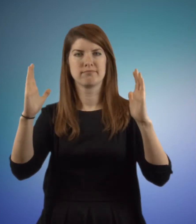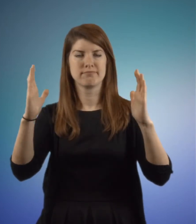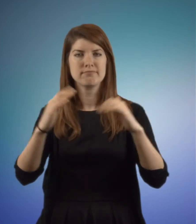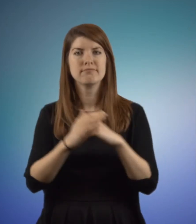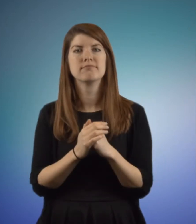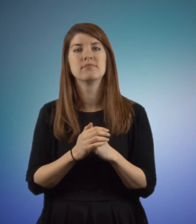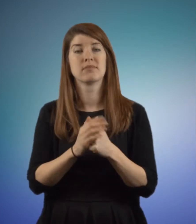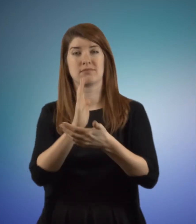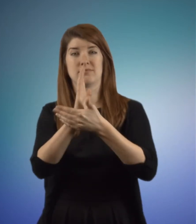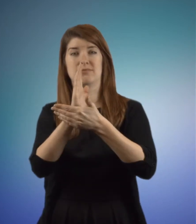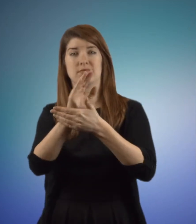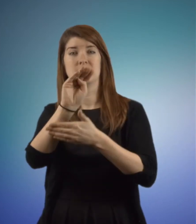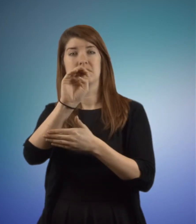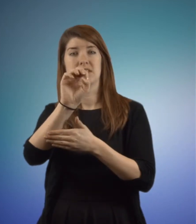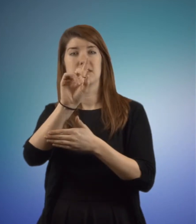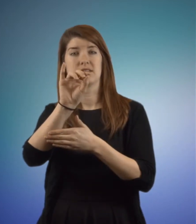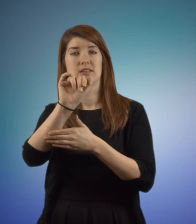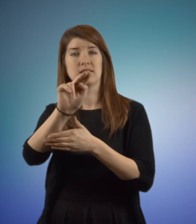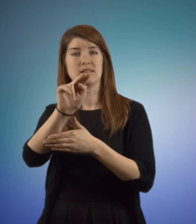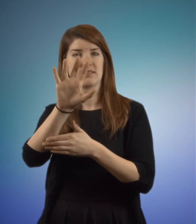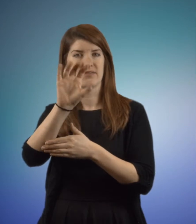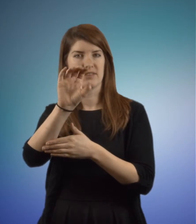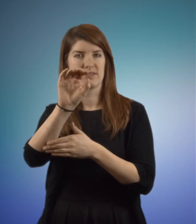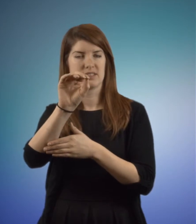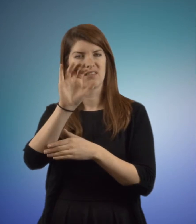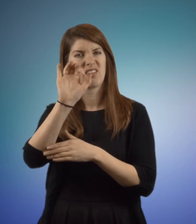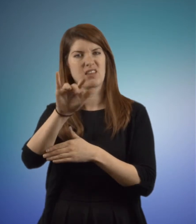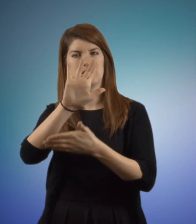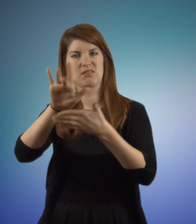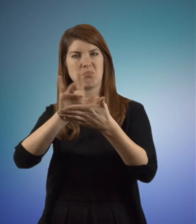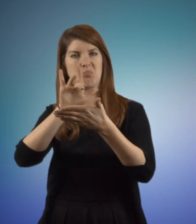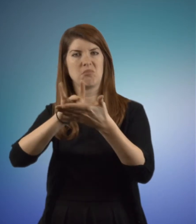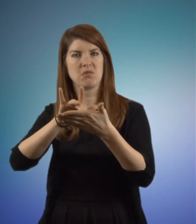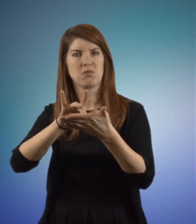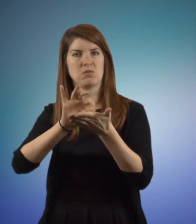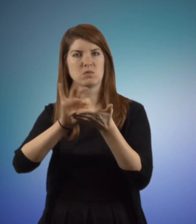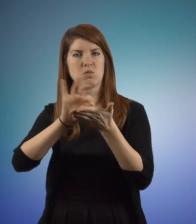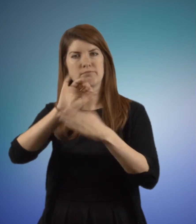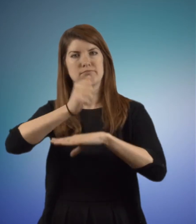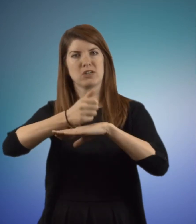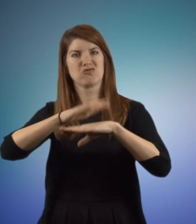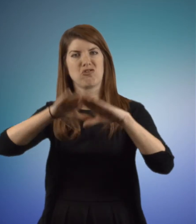The median would be 50. So, that's the middle score based on the distribution that you would have.